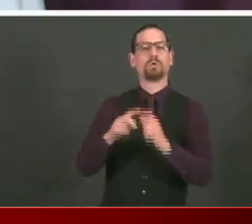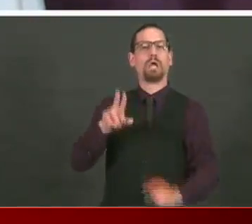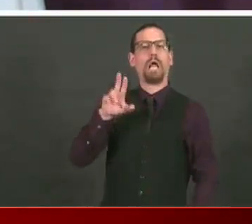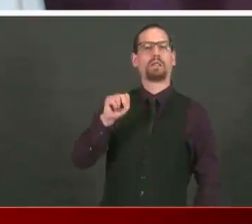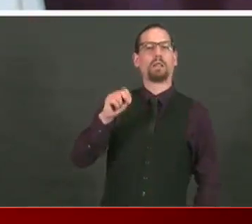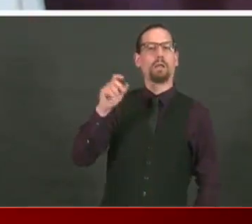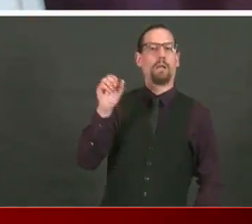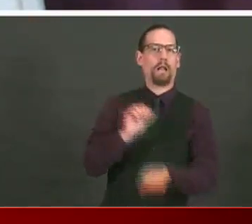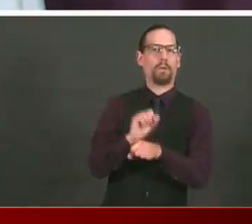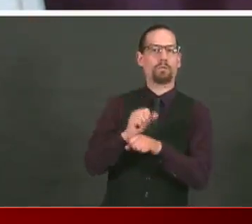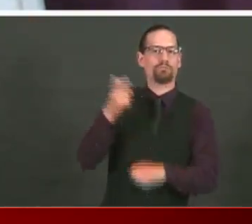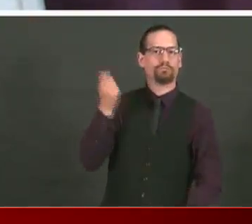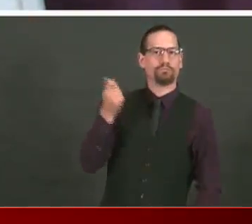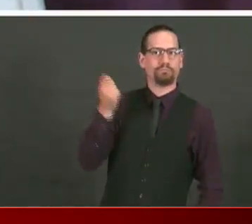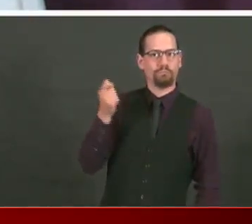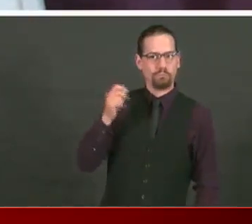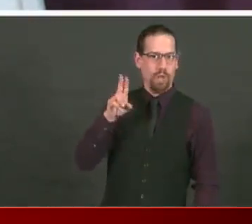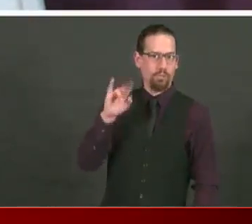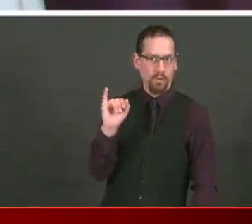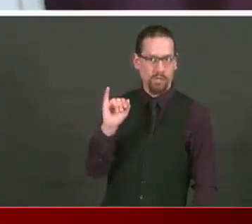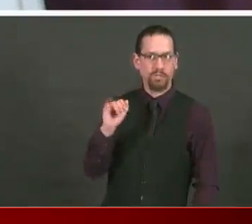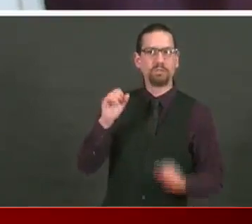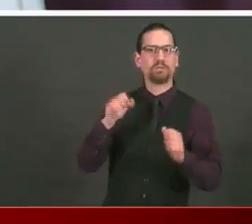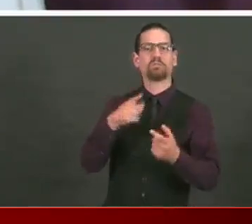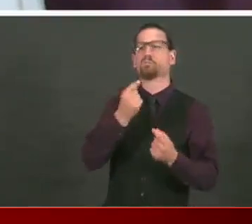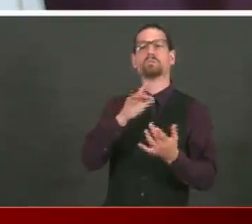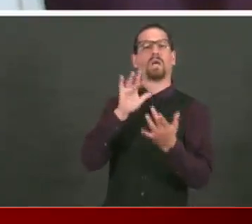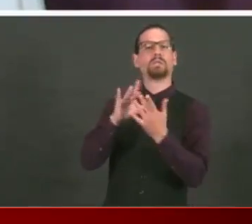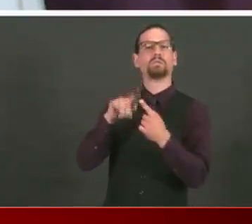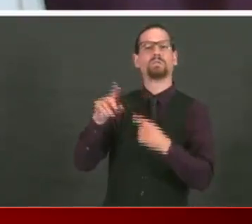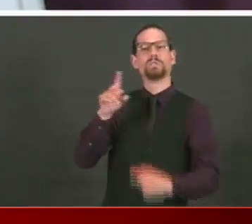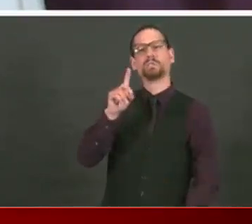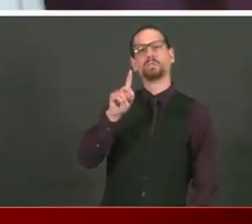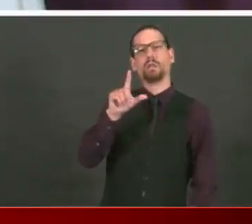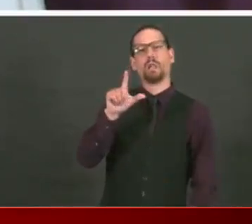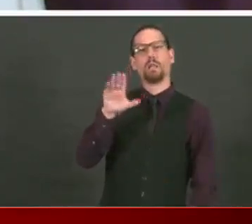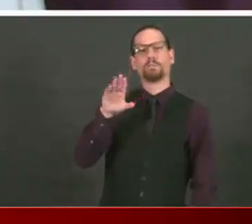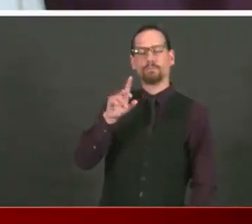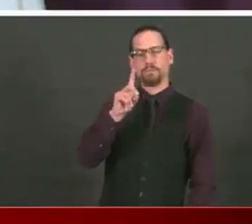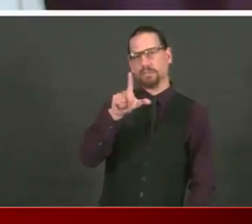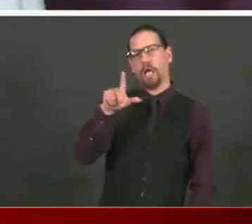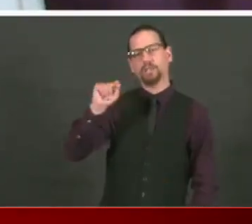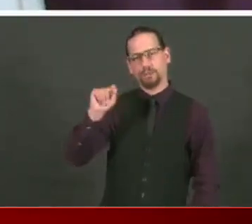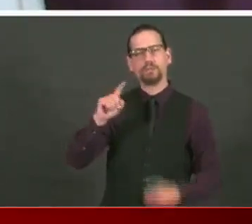WOULD ENCOURAGE YOU TO REACH OUT TO THE DEPARTMENT OF LABOR AND TRAINING TO SEE IF YOU QUALIFY.